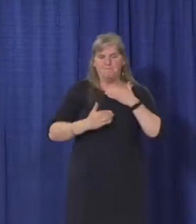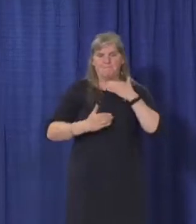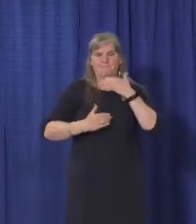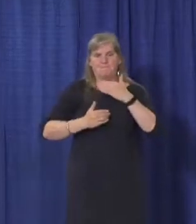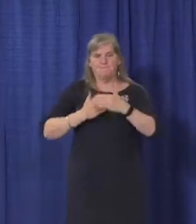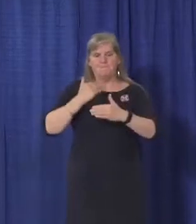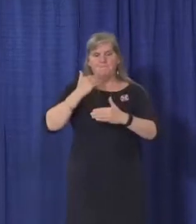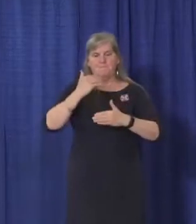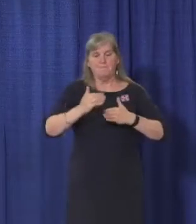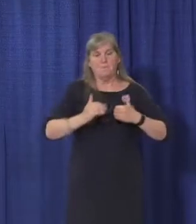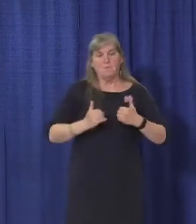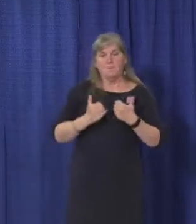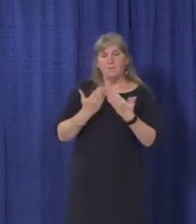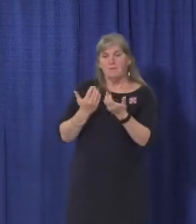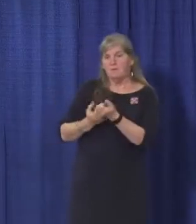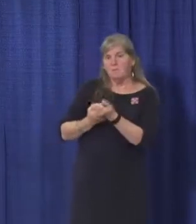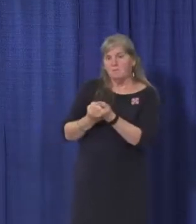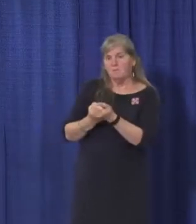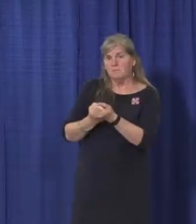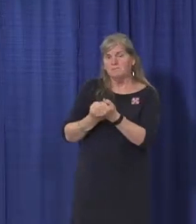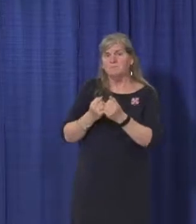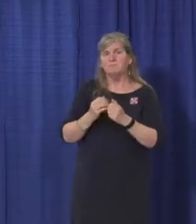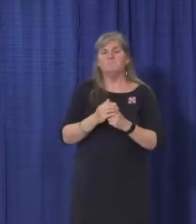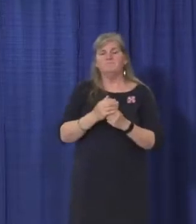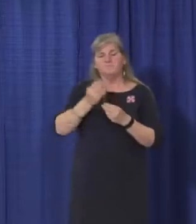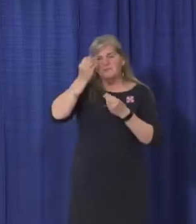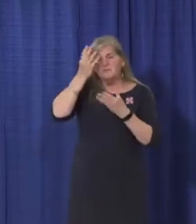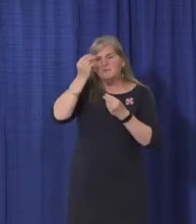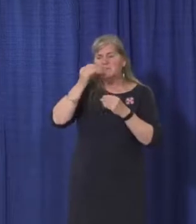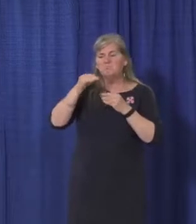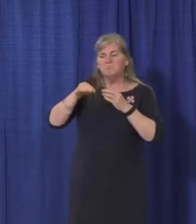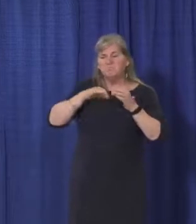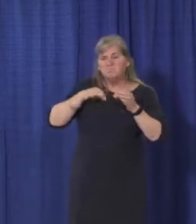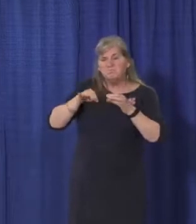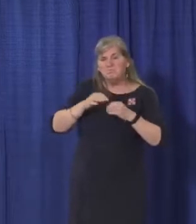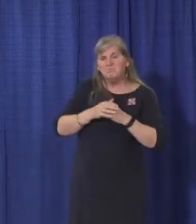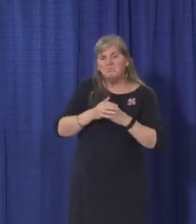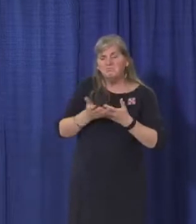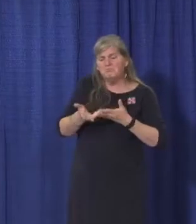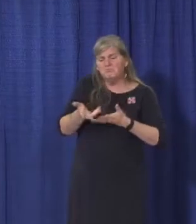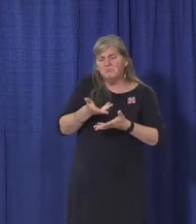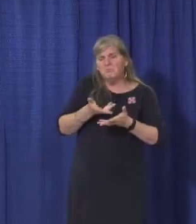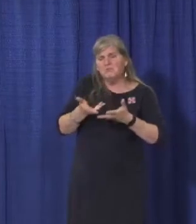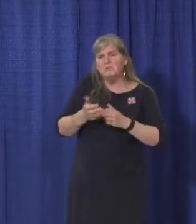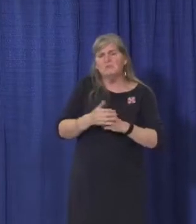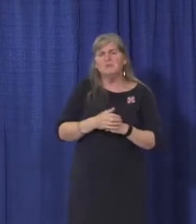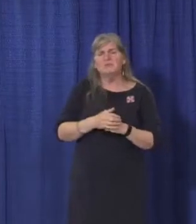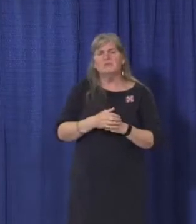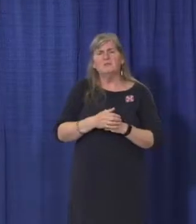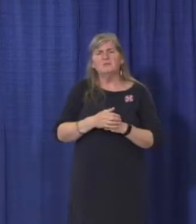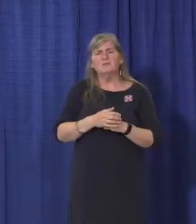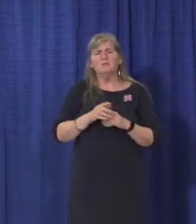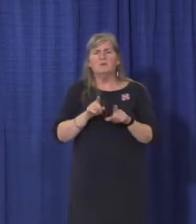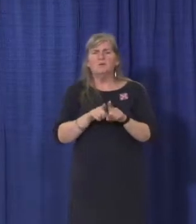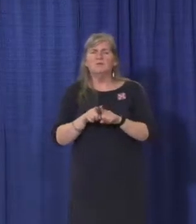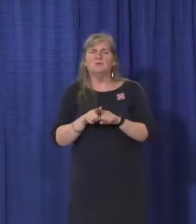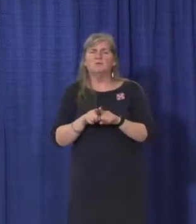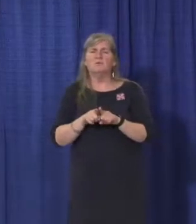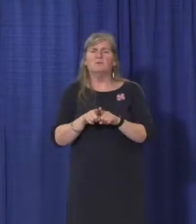provide what we can in terms of support and information.